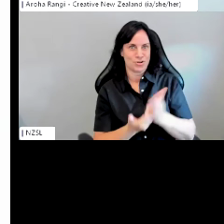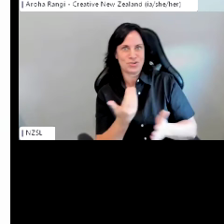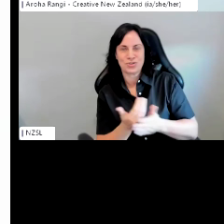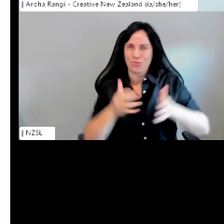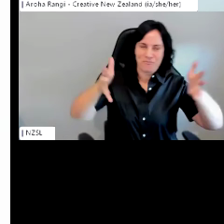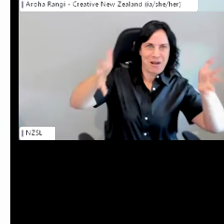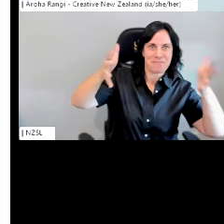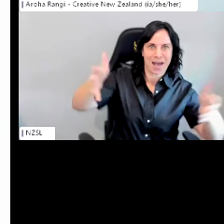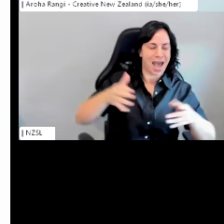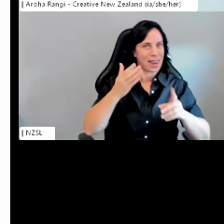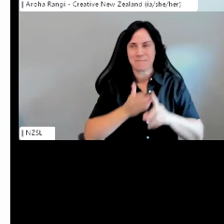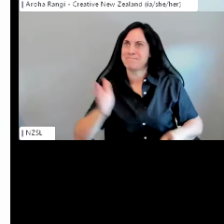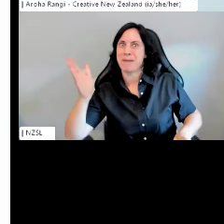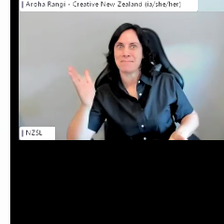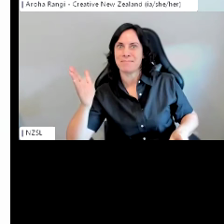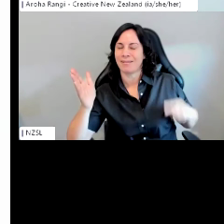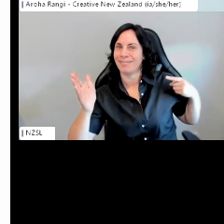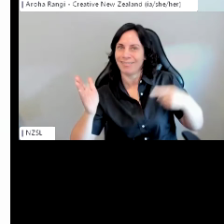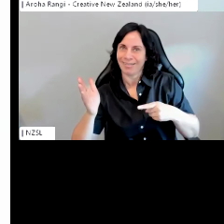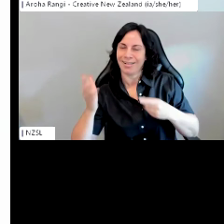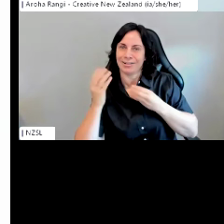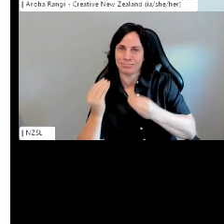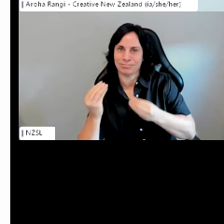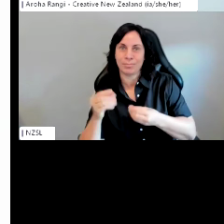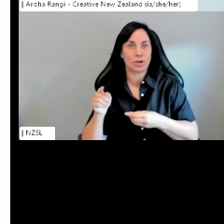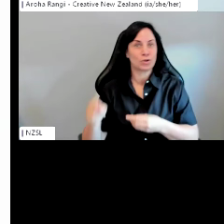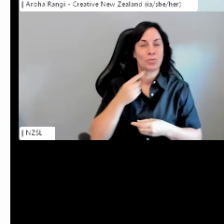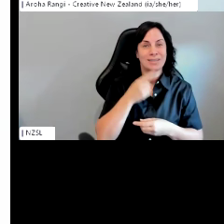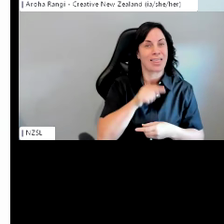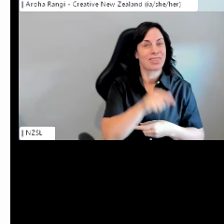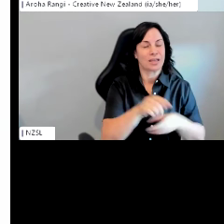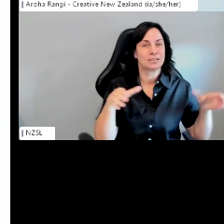So, in some ways, you're telling that group how safe it is, and you're telling this group how